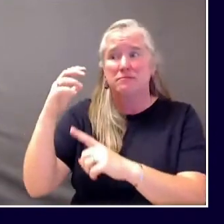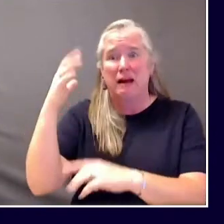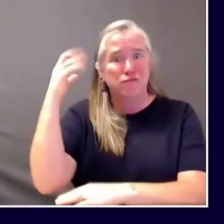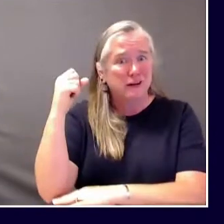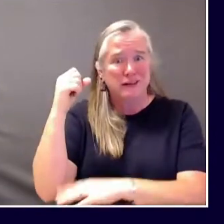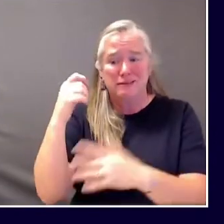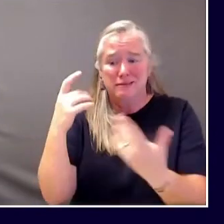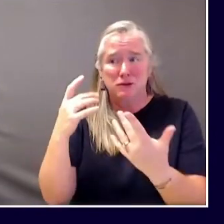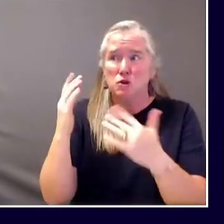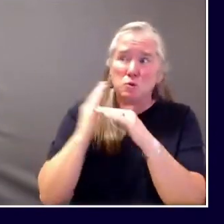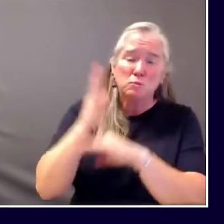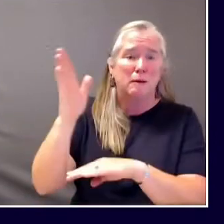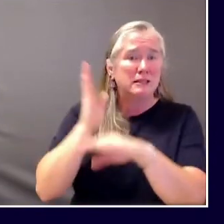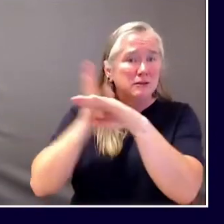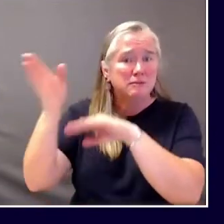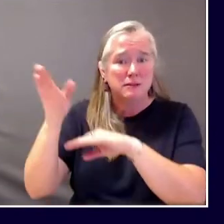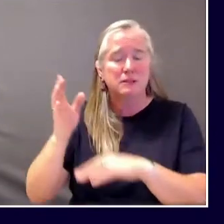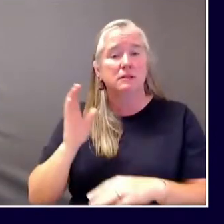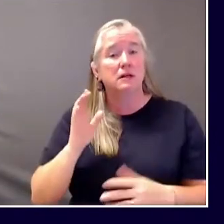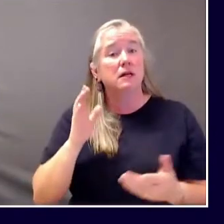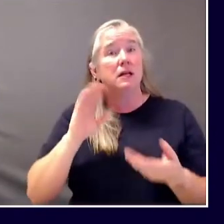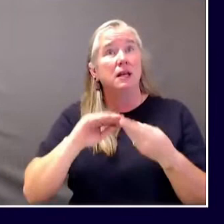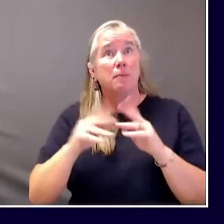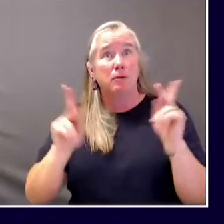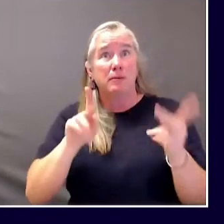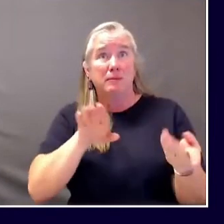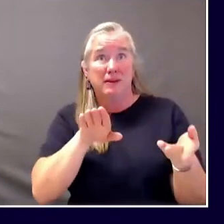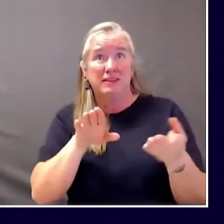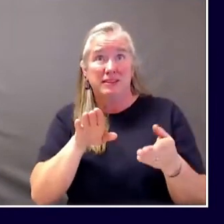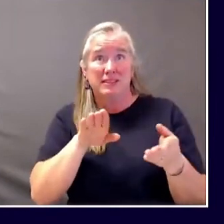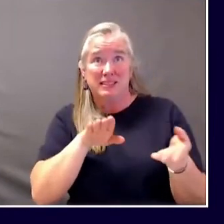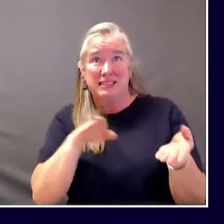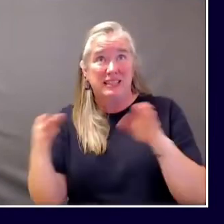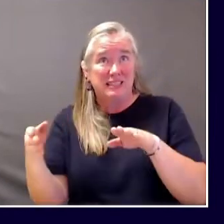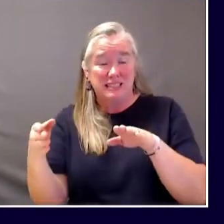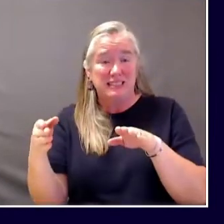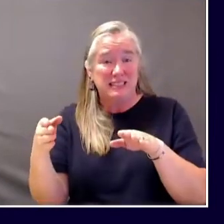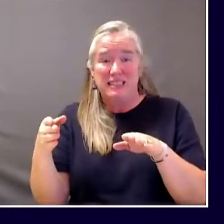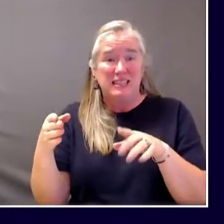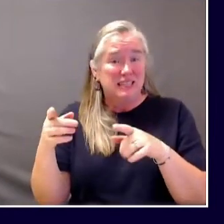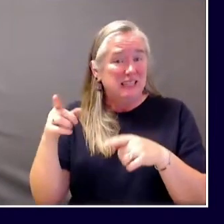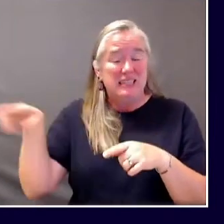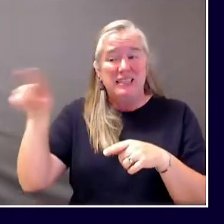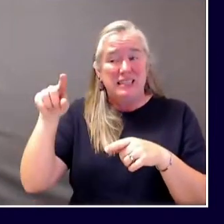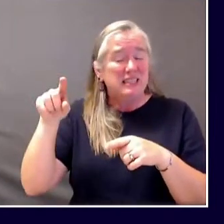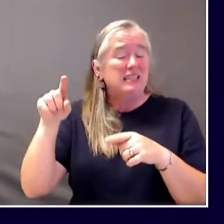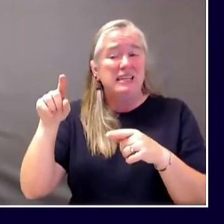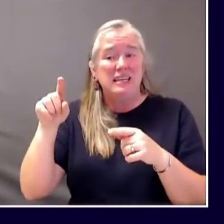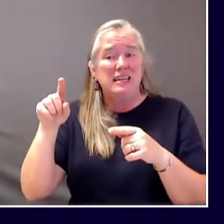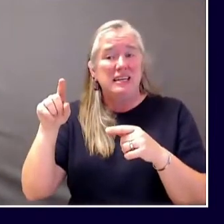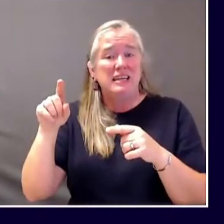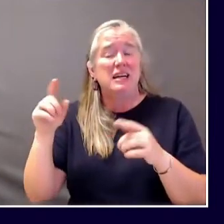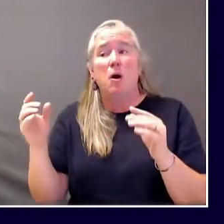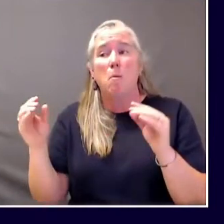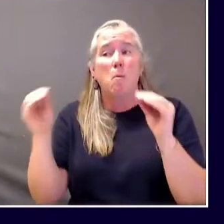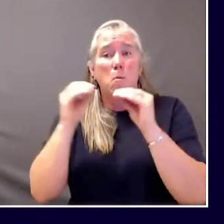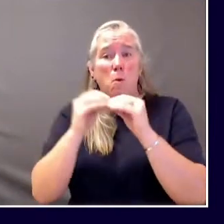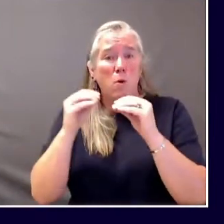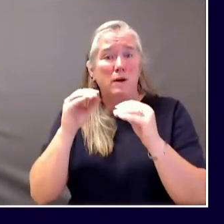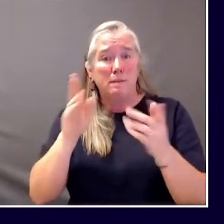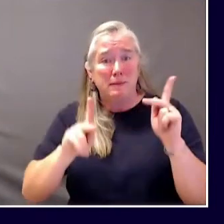or mortality rate the death rate